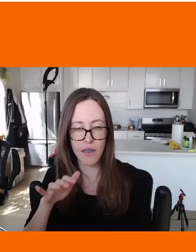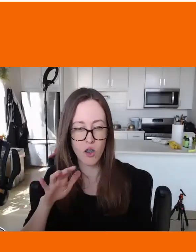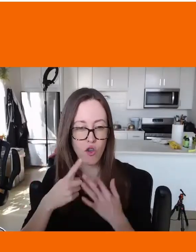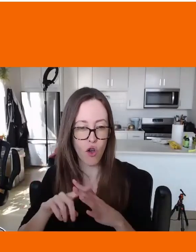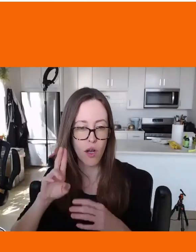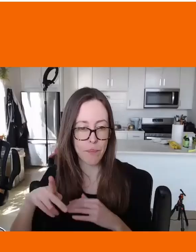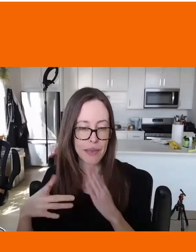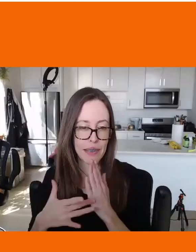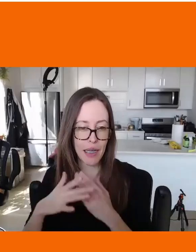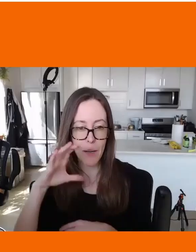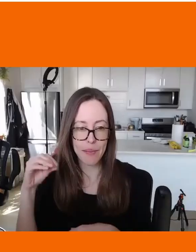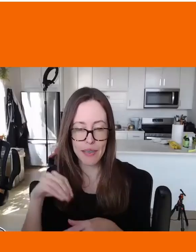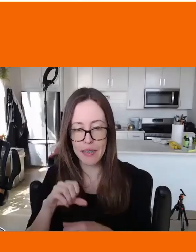called Netlify.